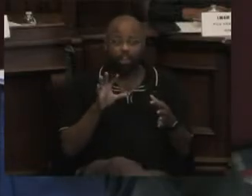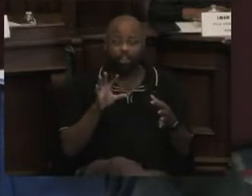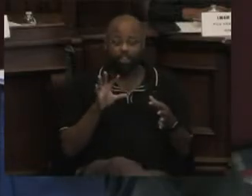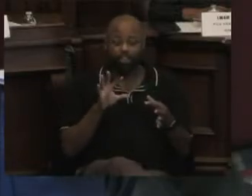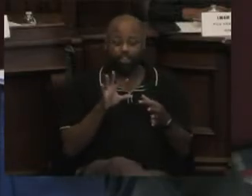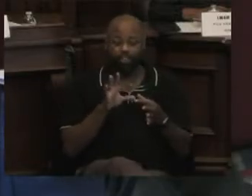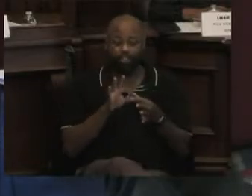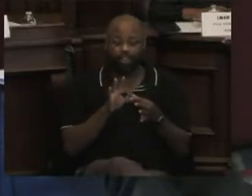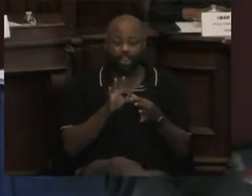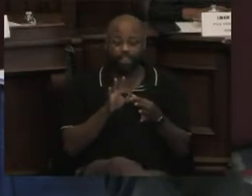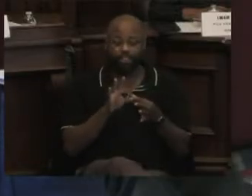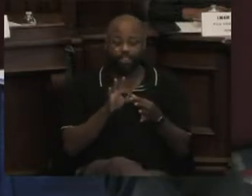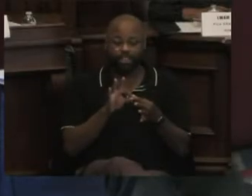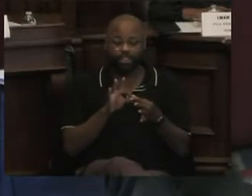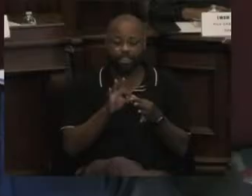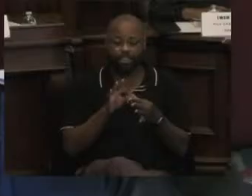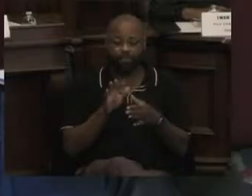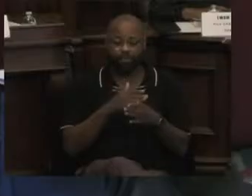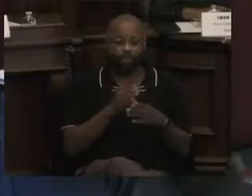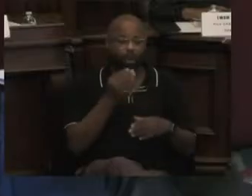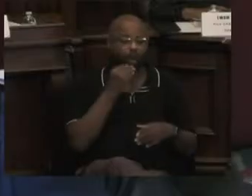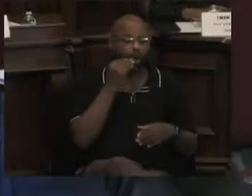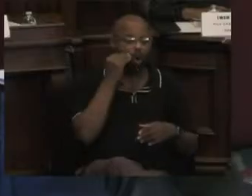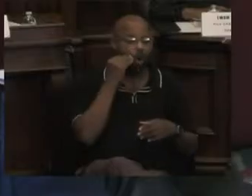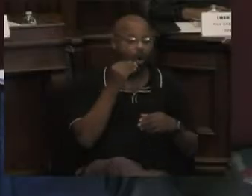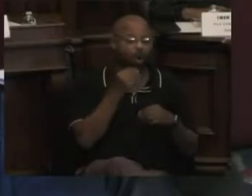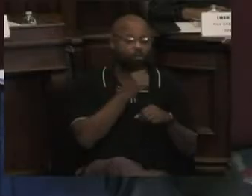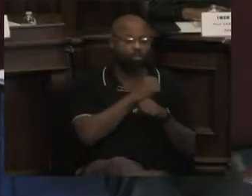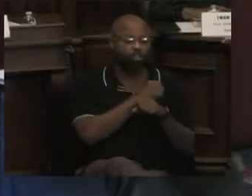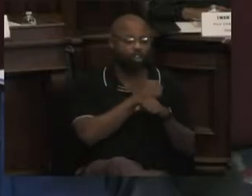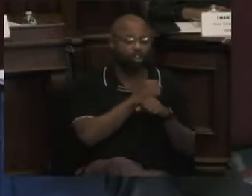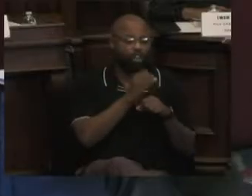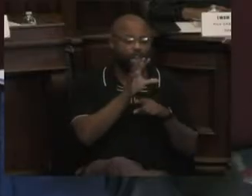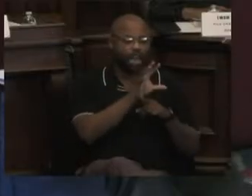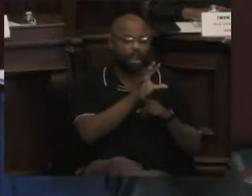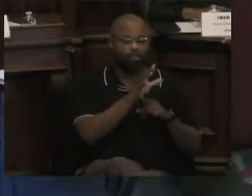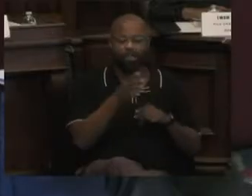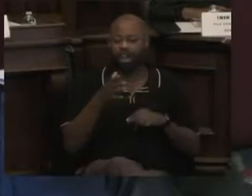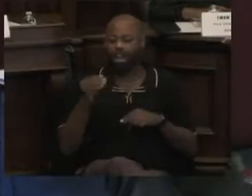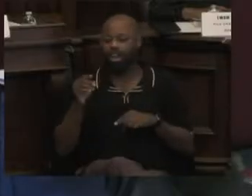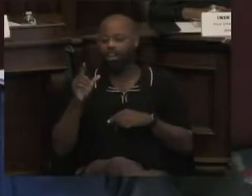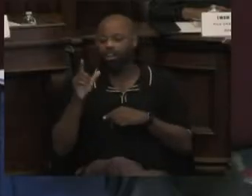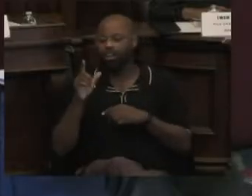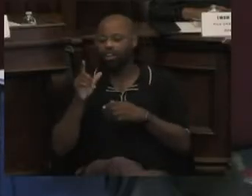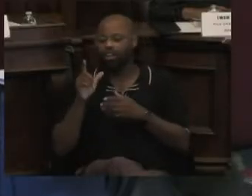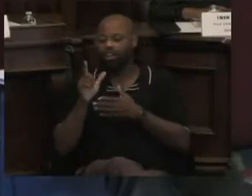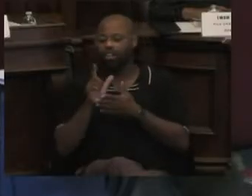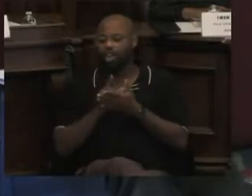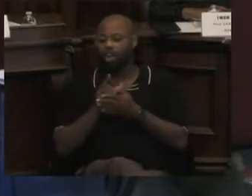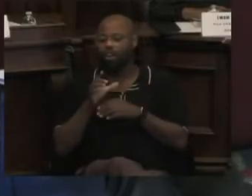participants were surprised to learn about the connectivity